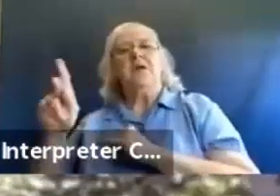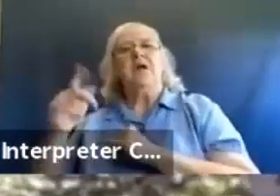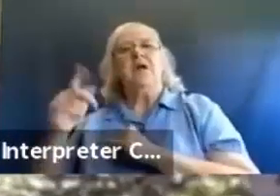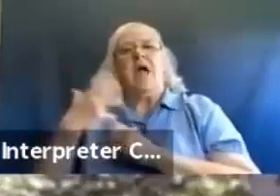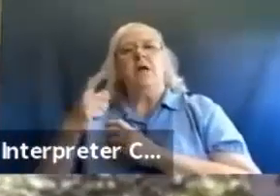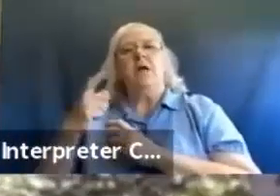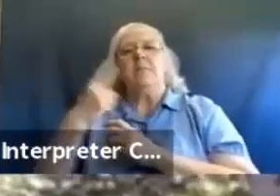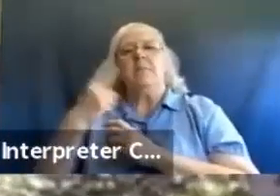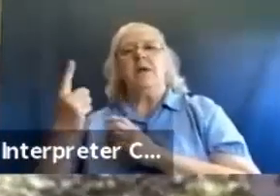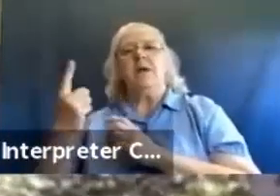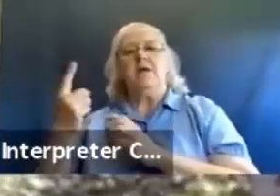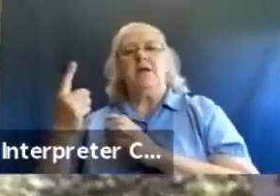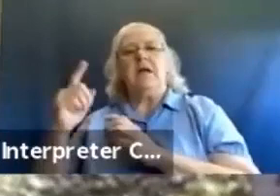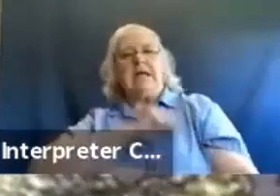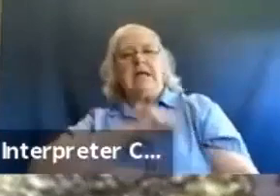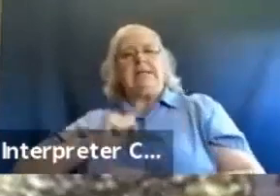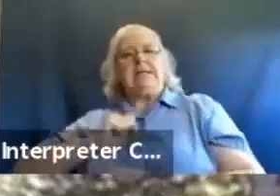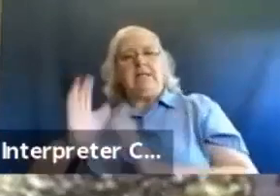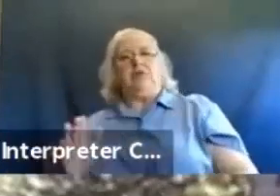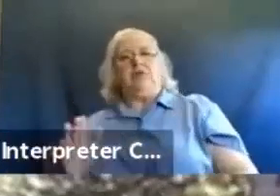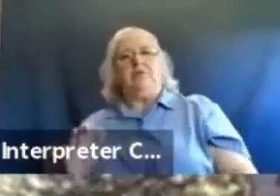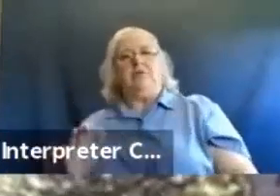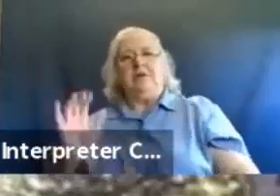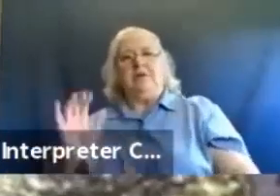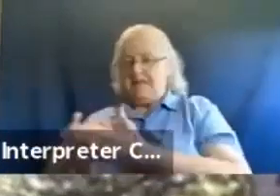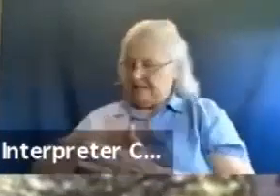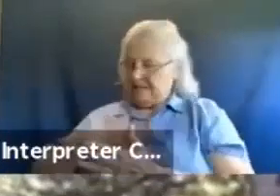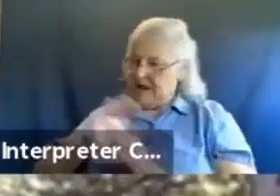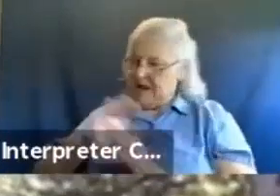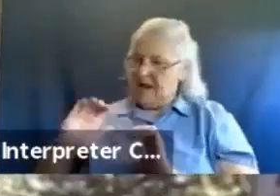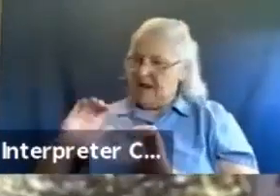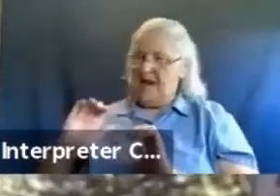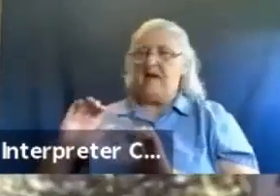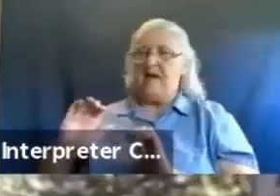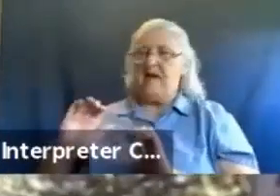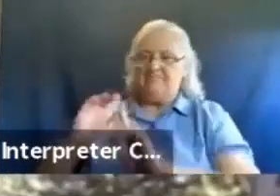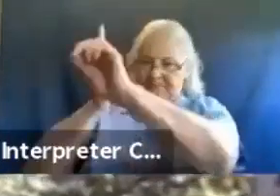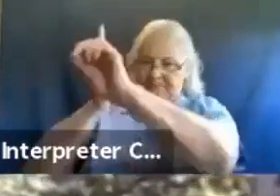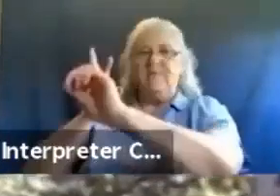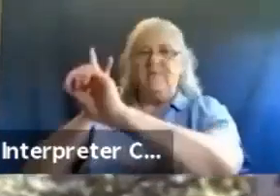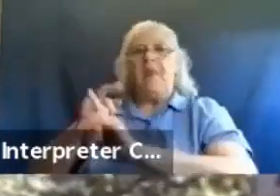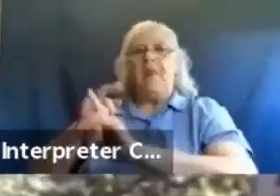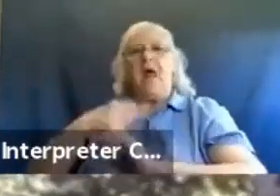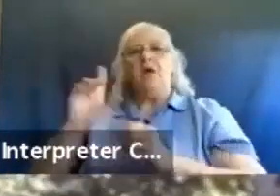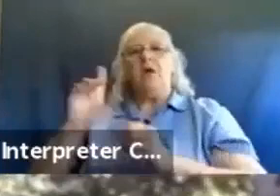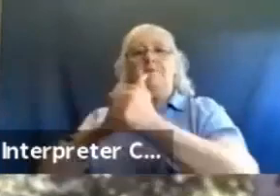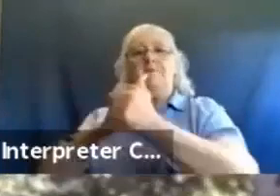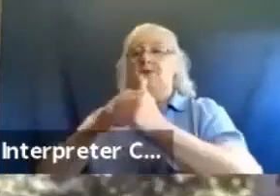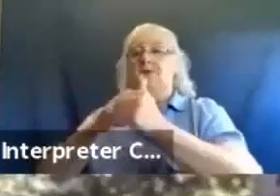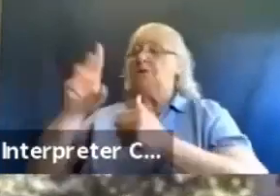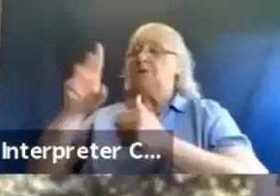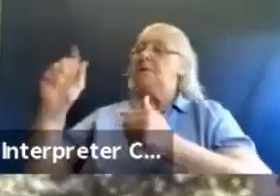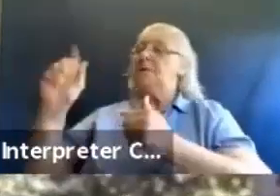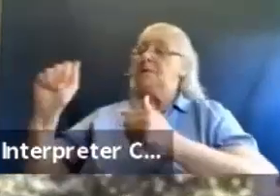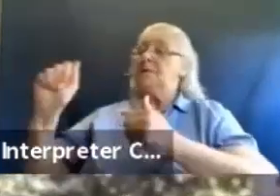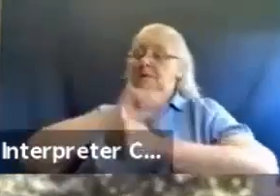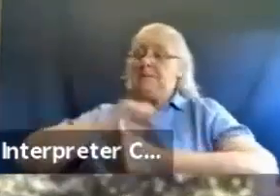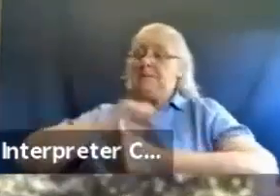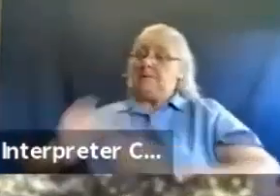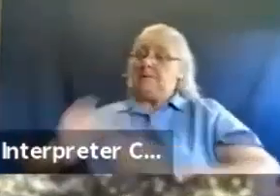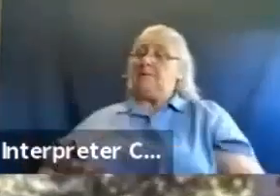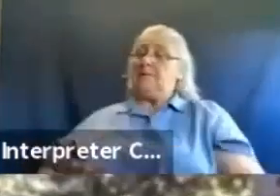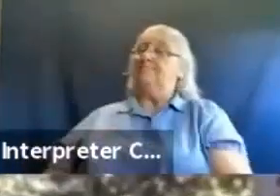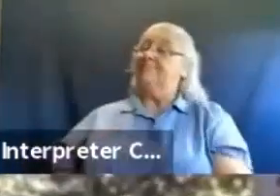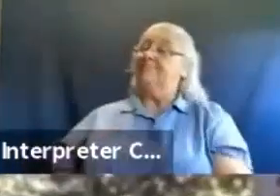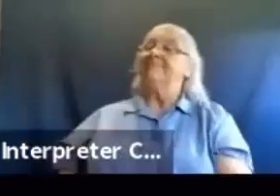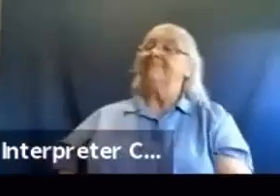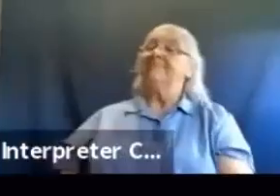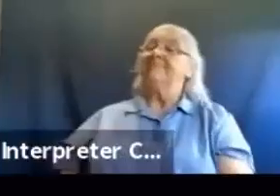That's interesting, 11:53:44 Colleen. Thanks. 11:53:49 Very cute kitty.